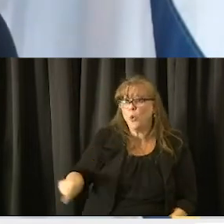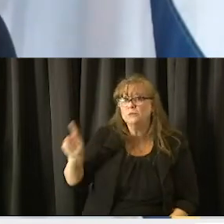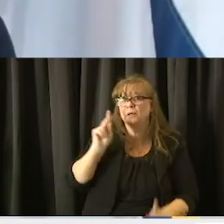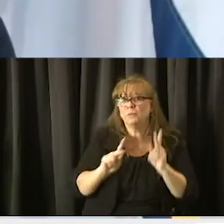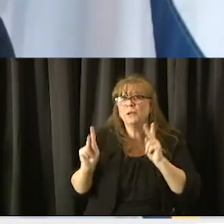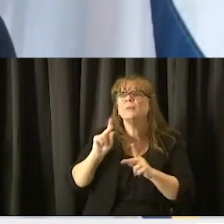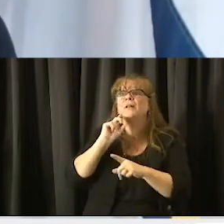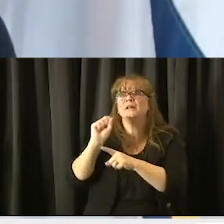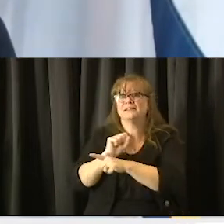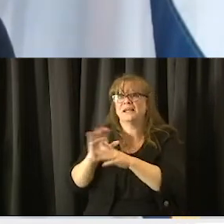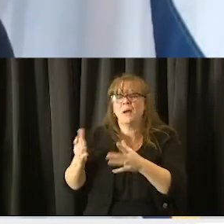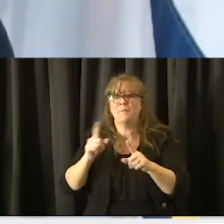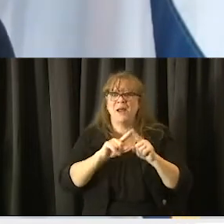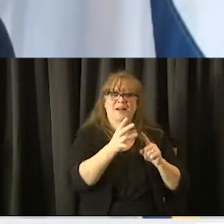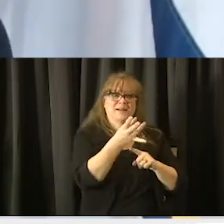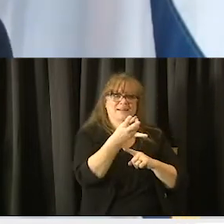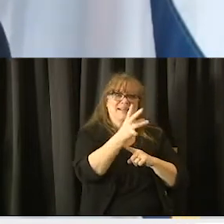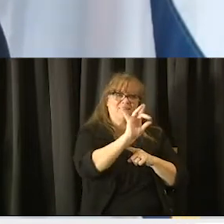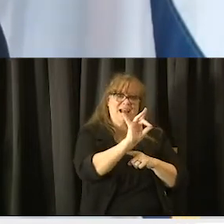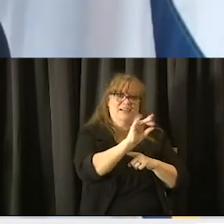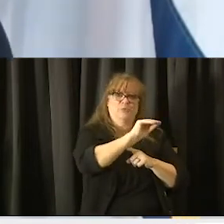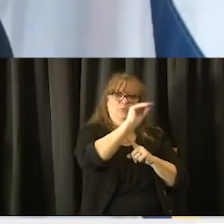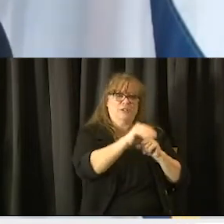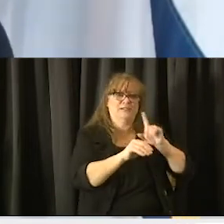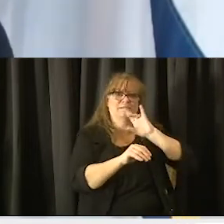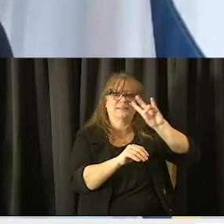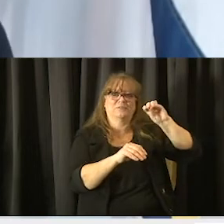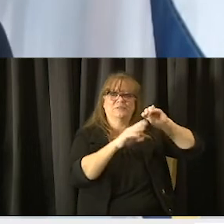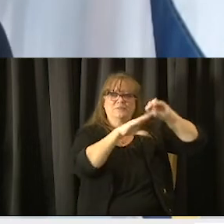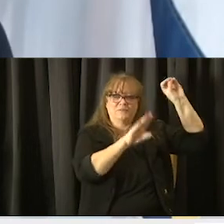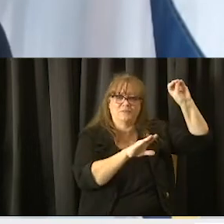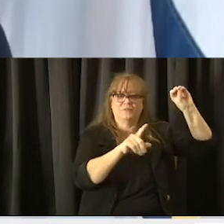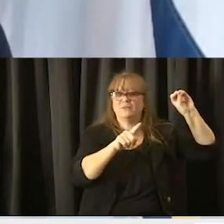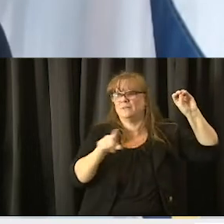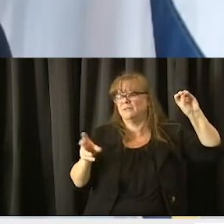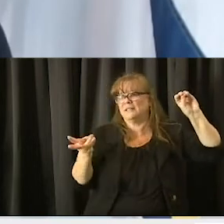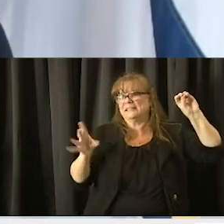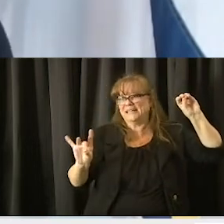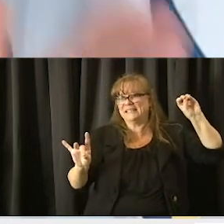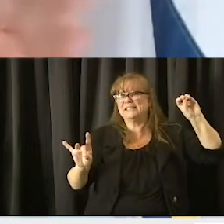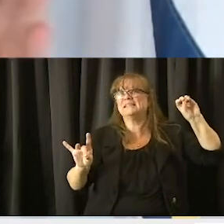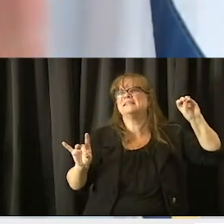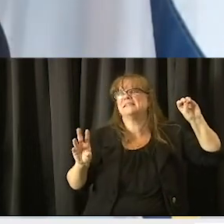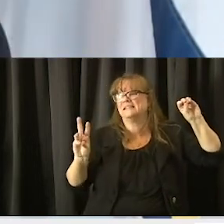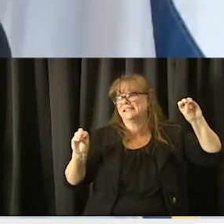uh that represents um close to half of the remaining uh fatalities so you got the 78